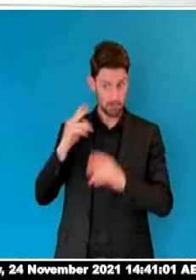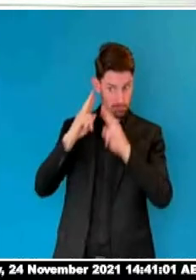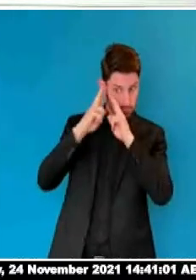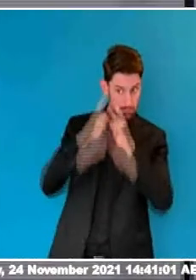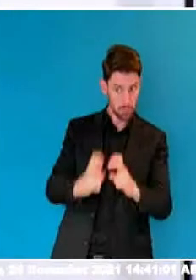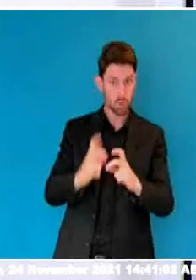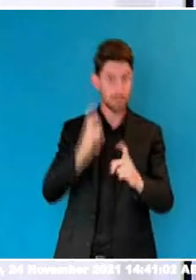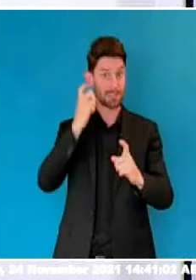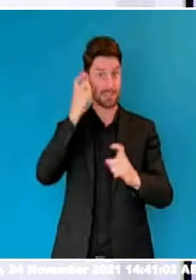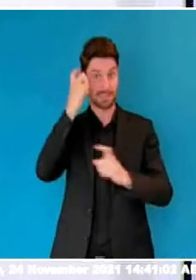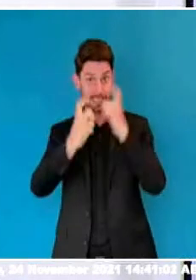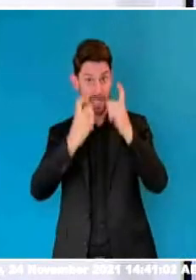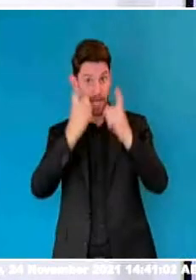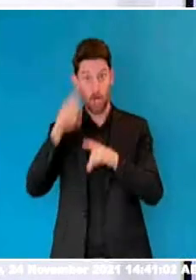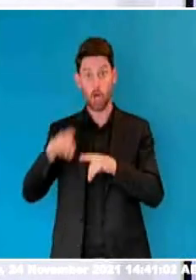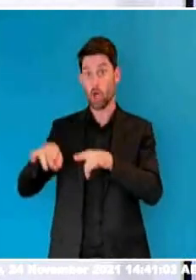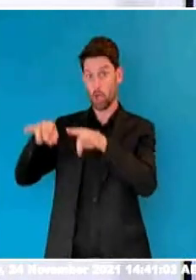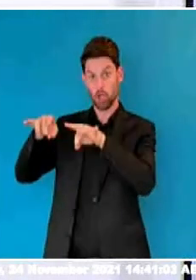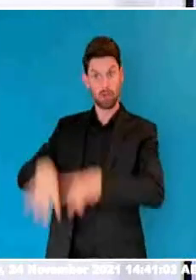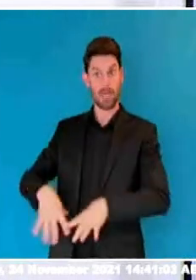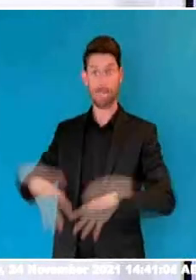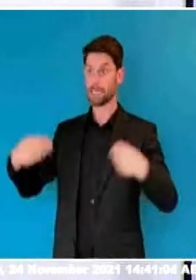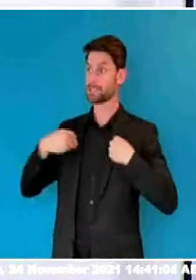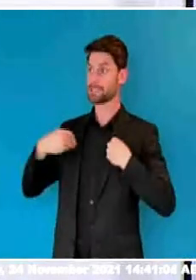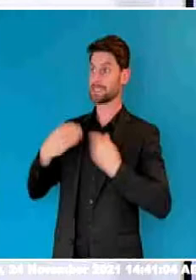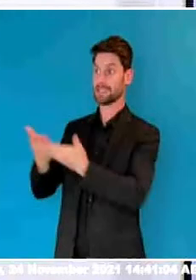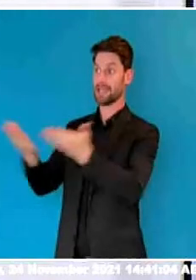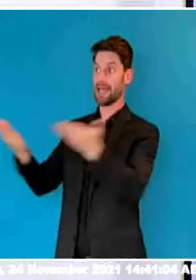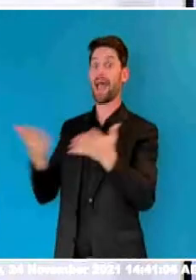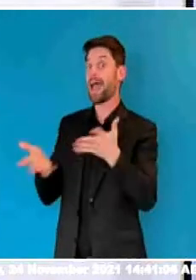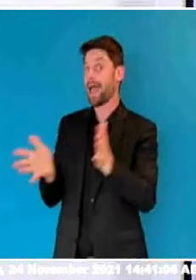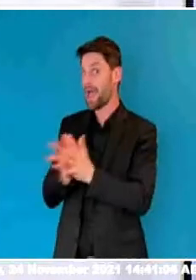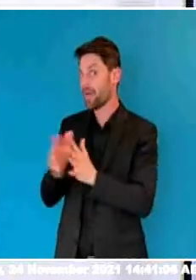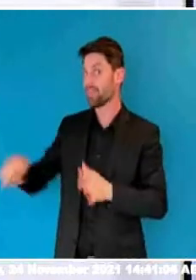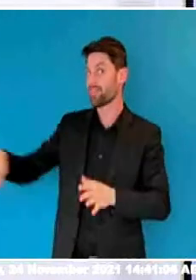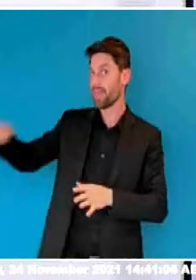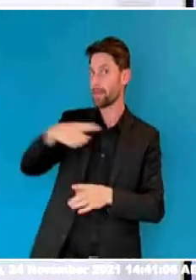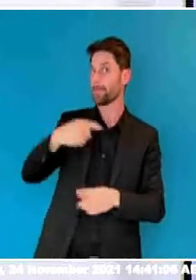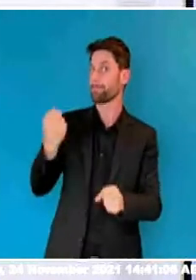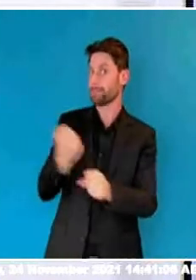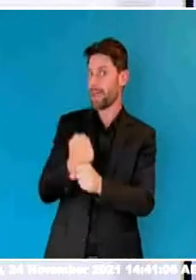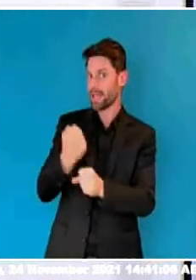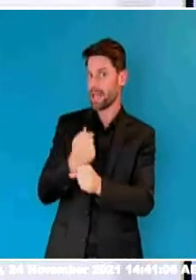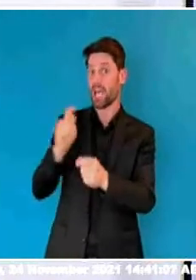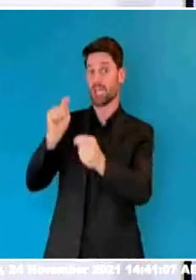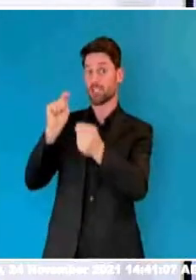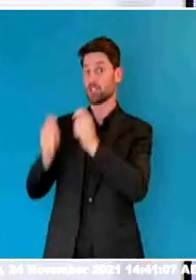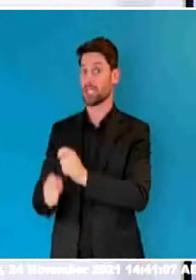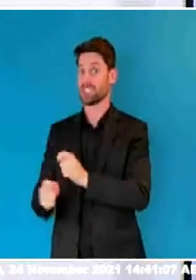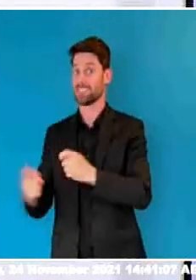taken by Australian employers to make reasonable adjustments in their workplaces to